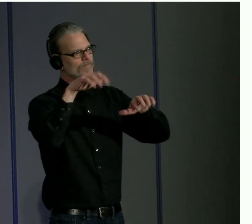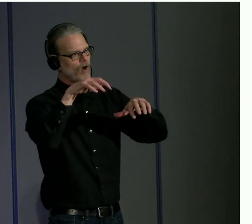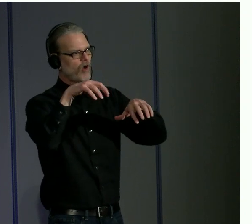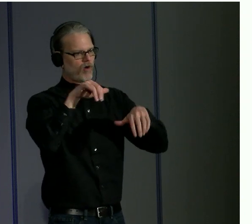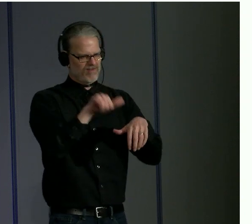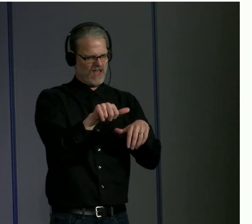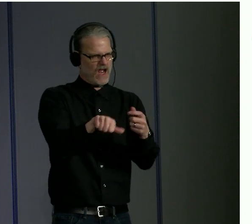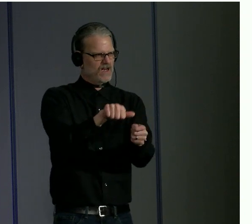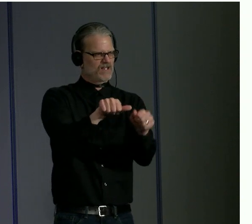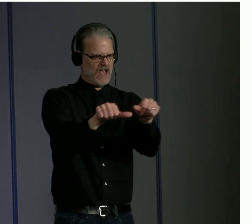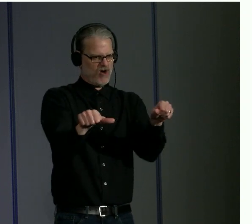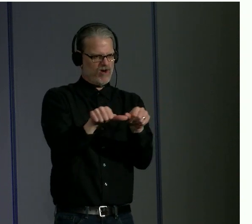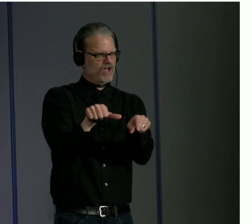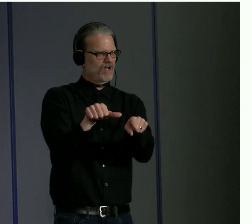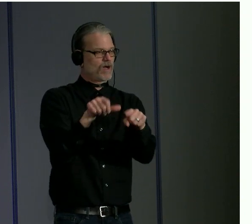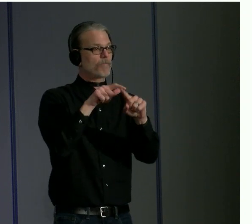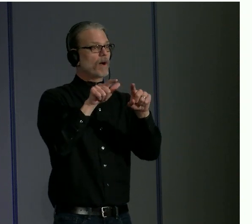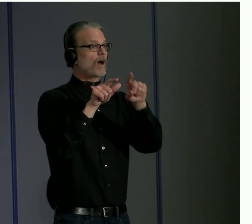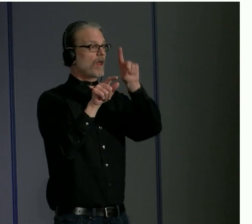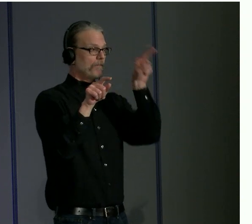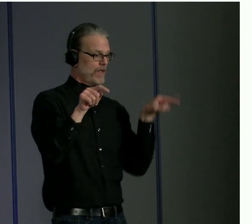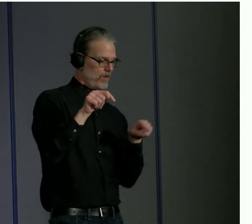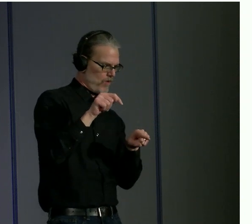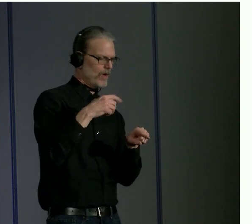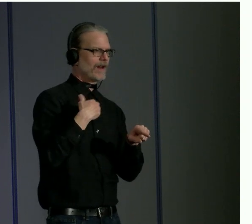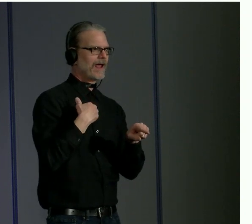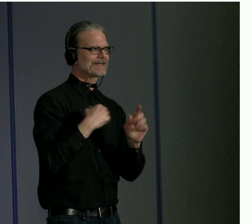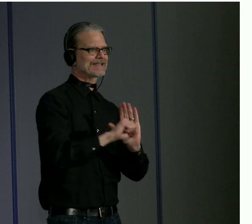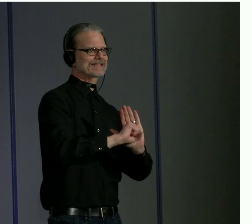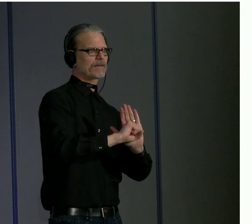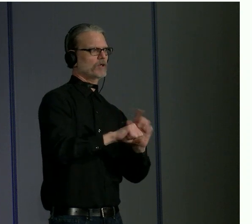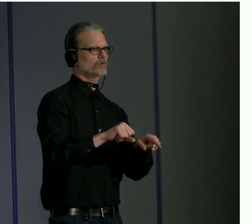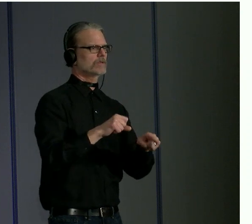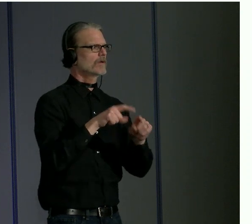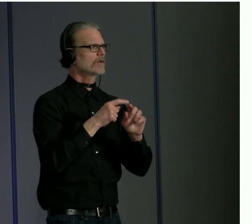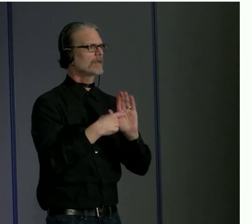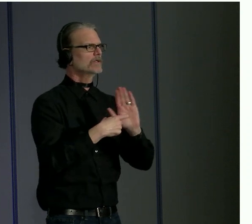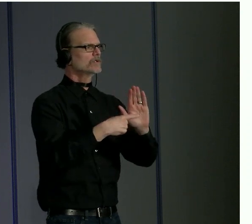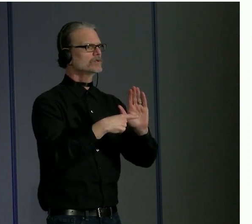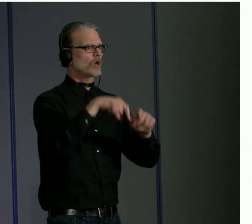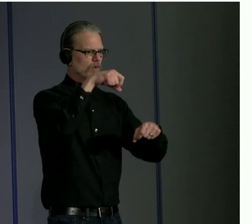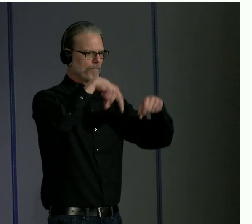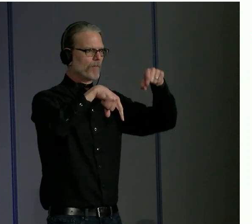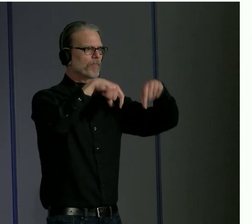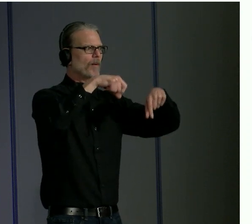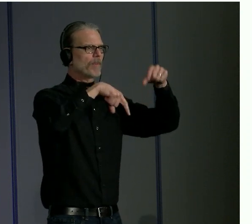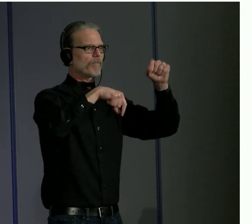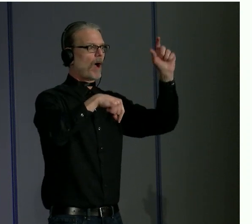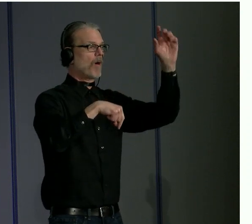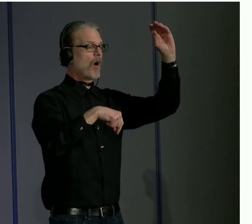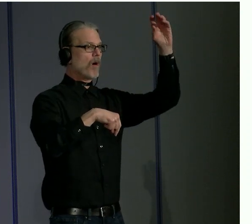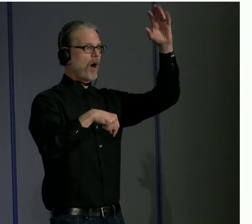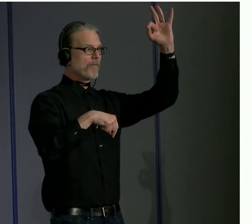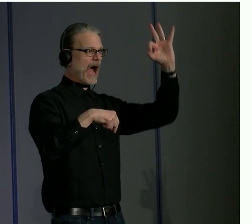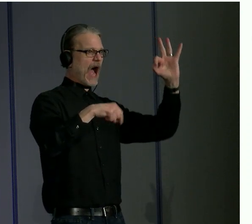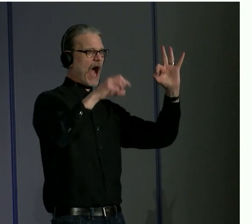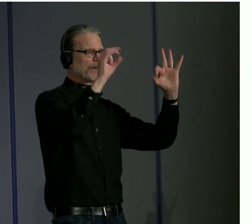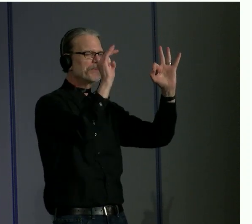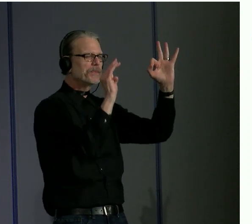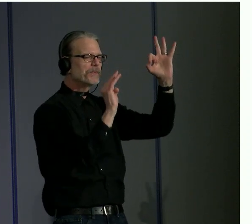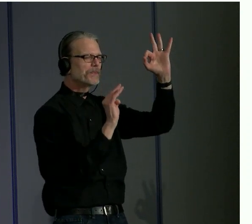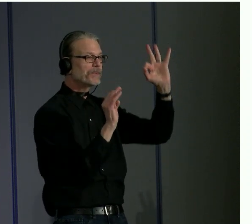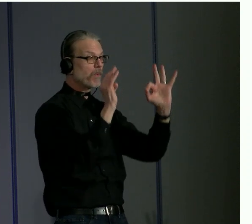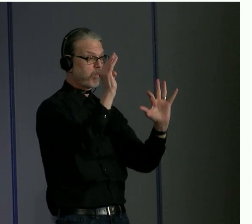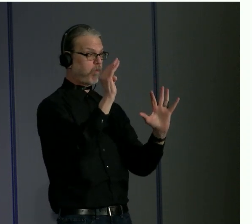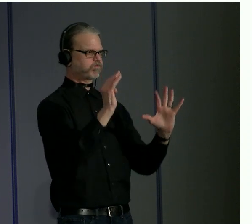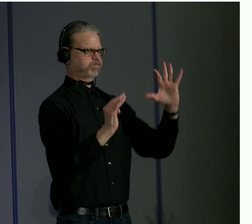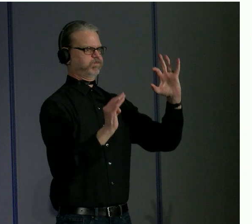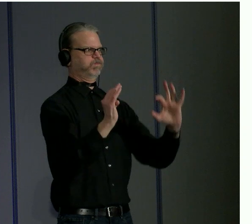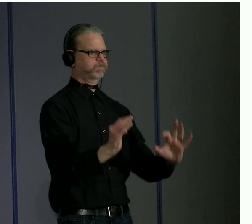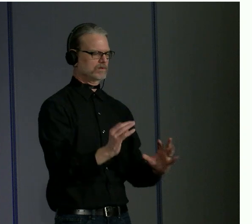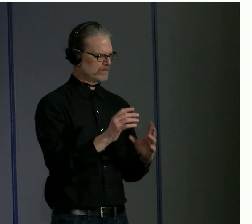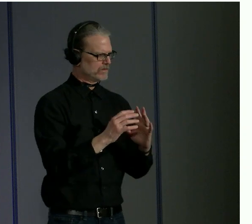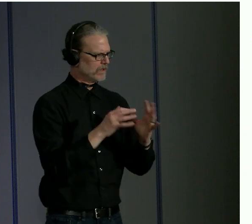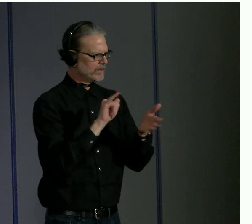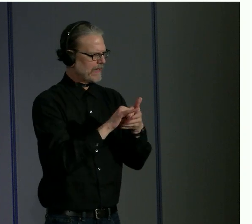But blow it, it has symbology of different sizes. And those sizes tell a story. So you don't want